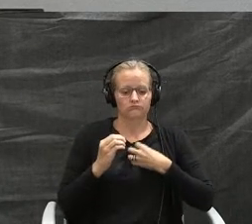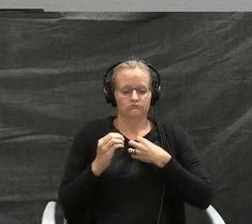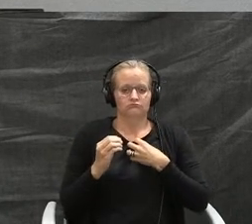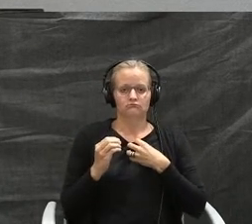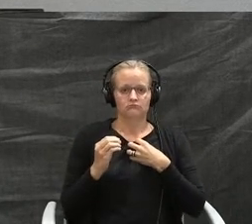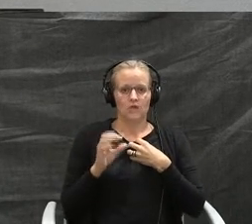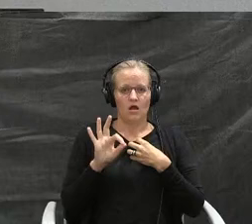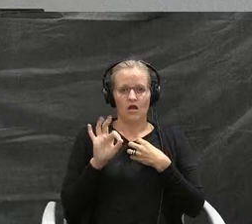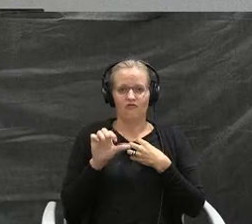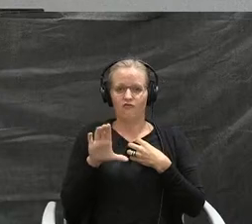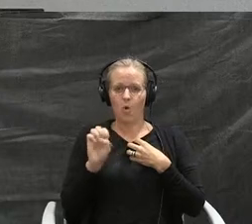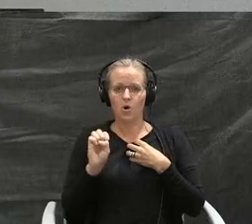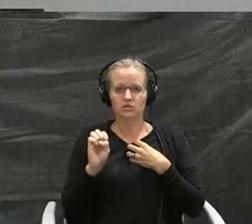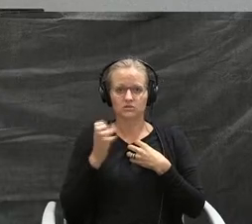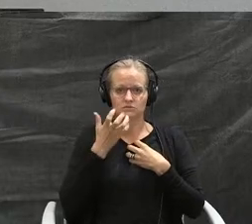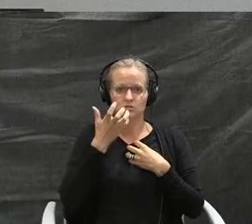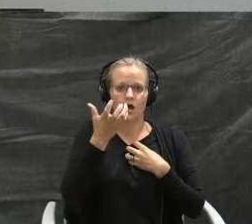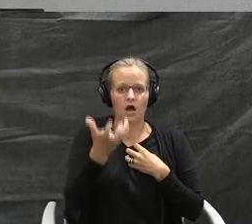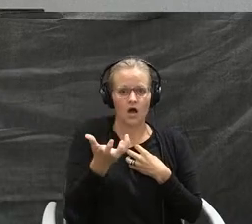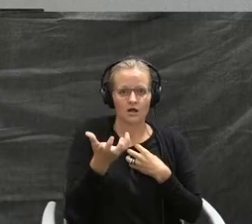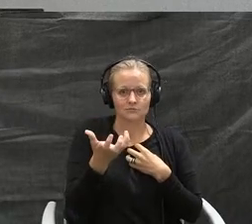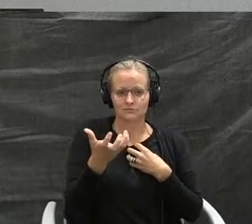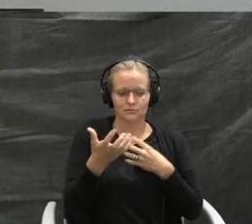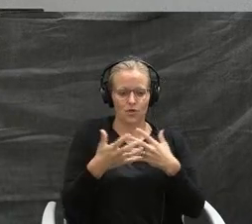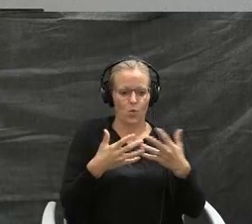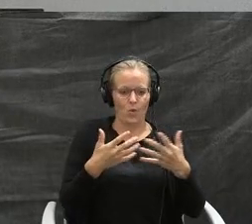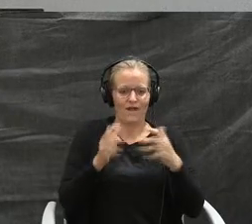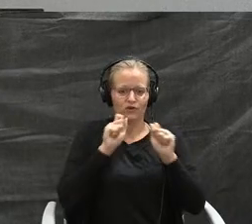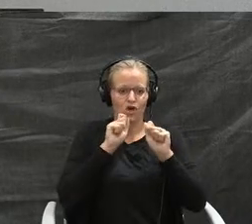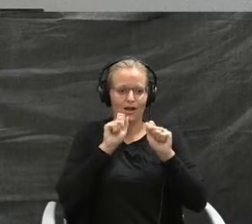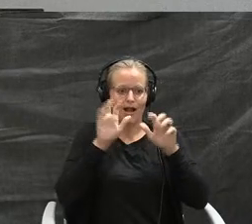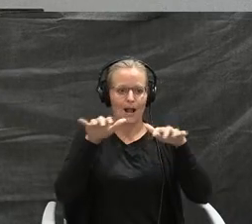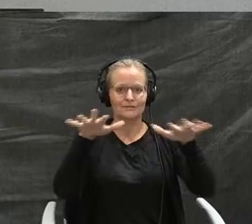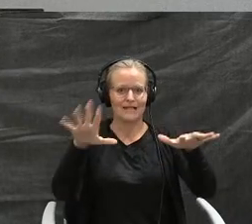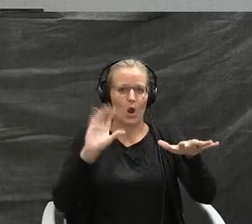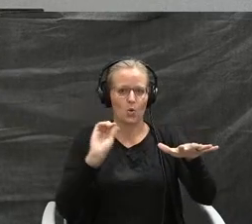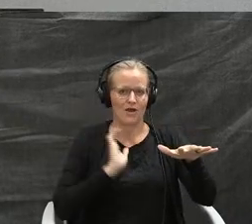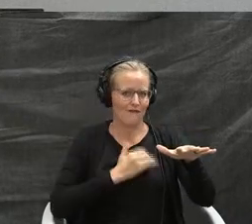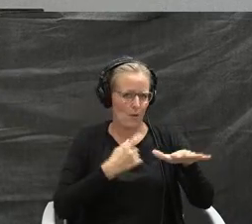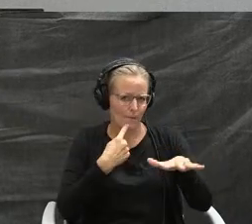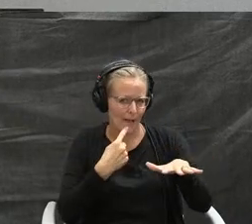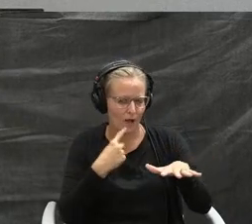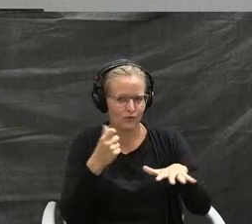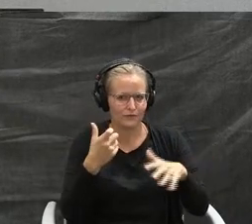comes out of our mouth to get to Descriptive and but will have we